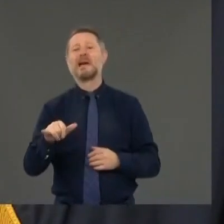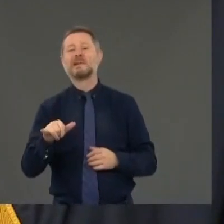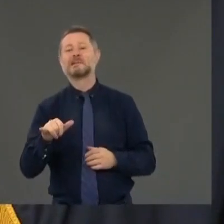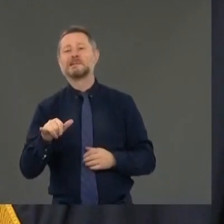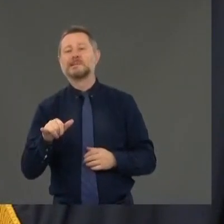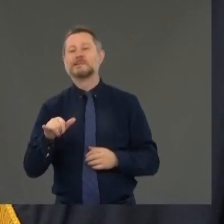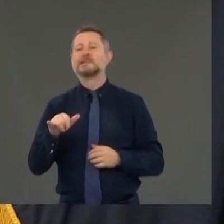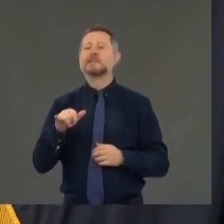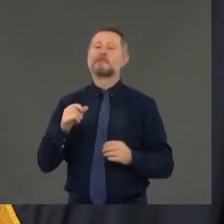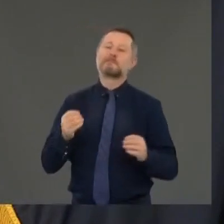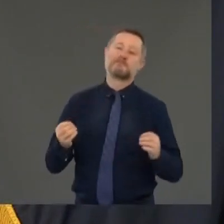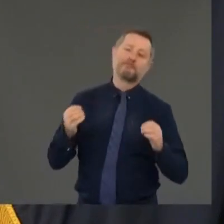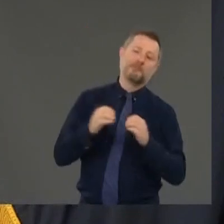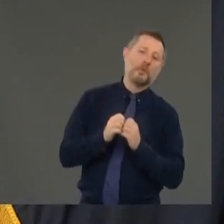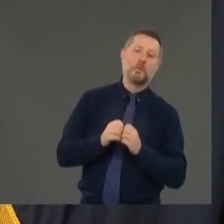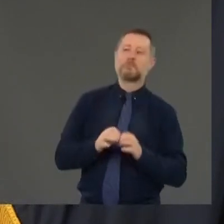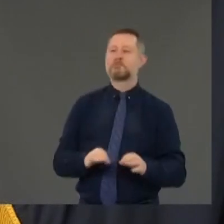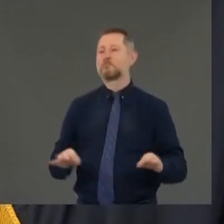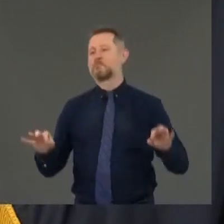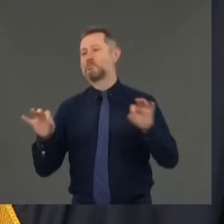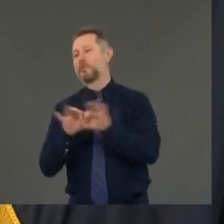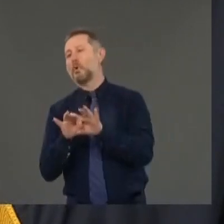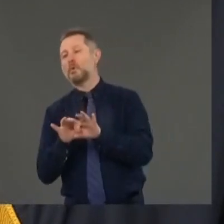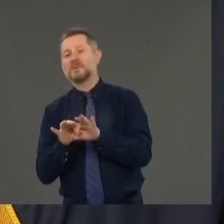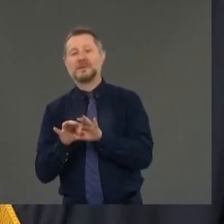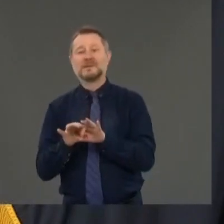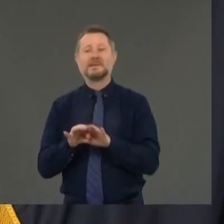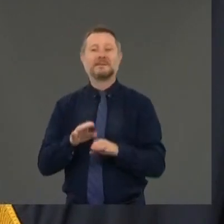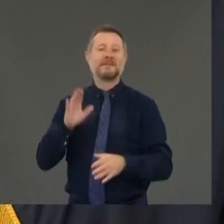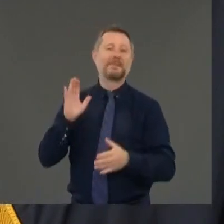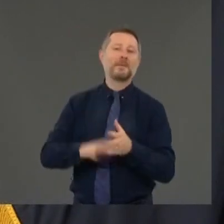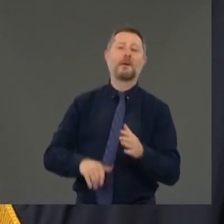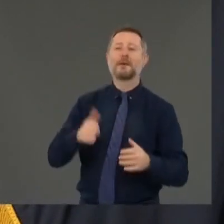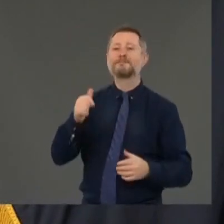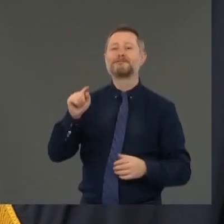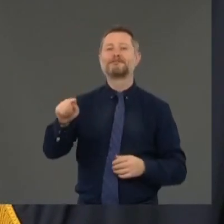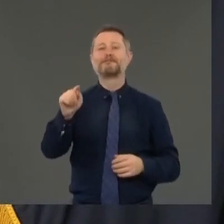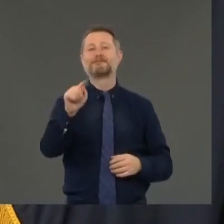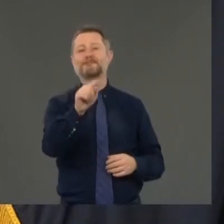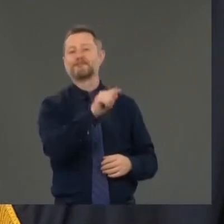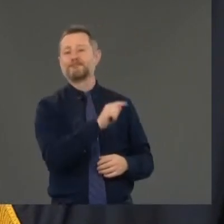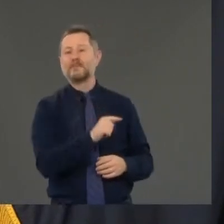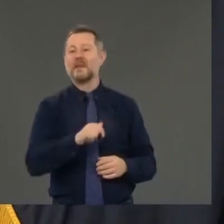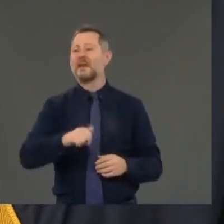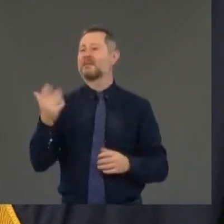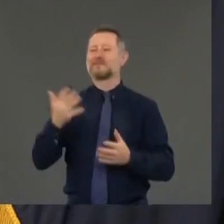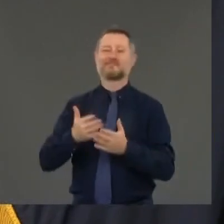WE HAVE SAVED TENS OF THOUSANDS OF LIVES IN NEW YORK.